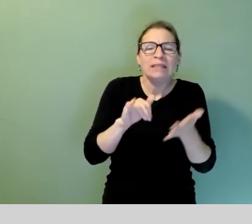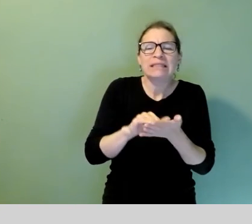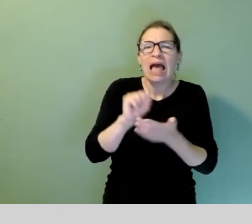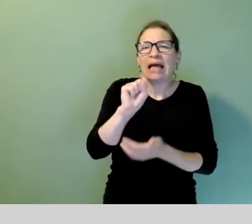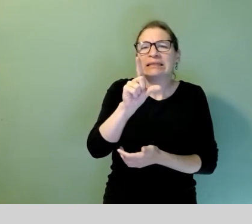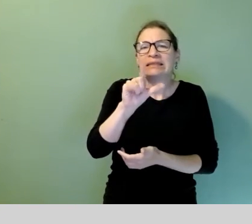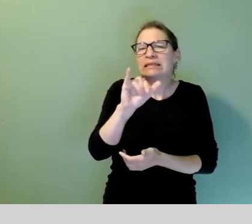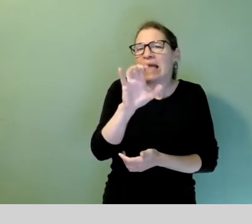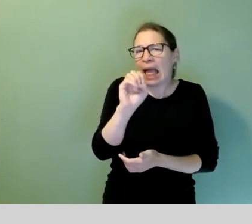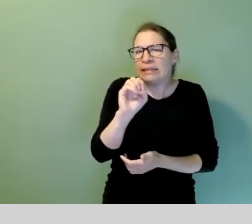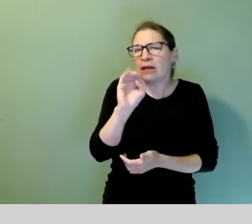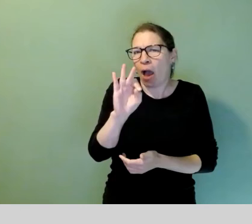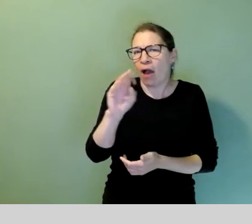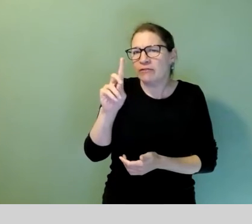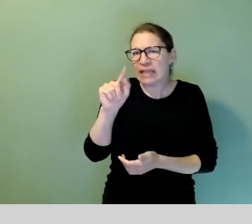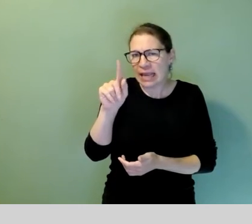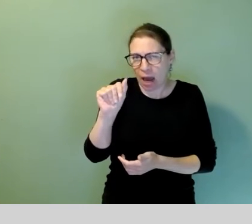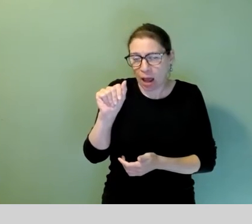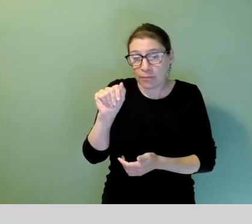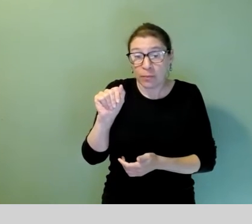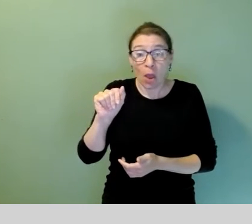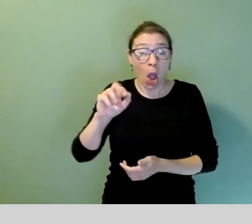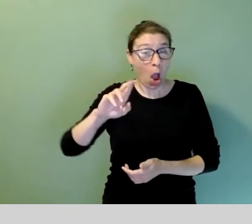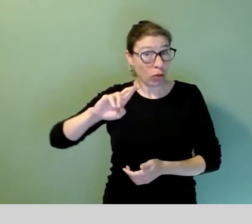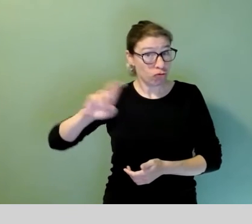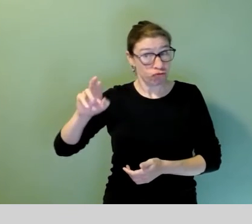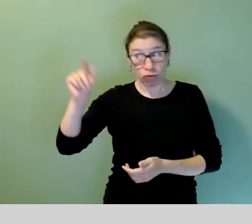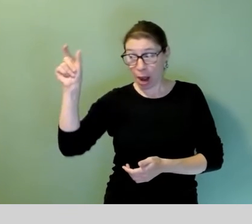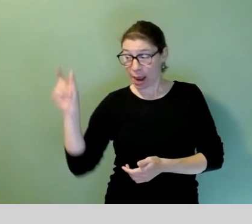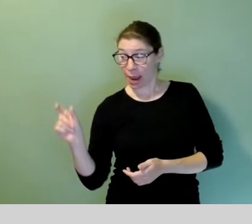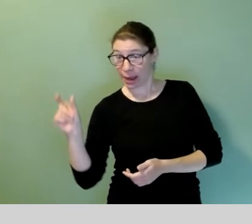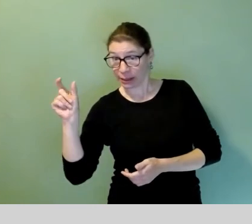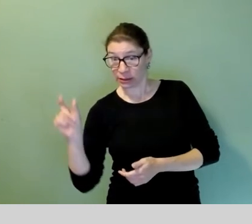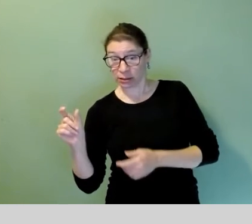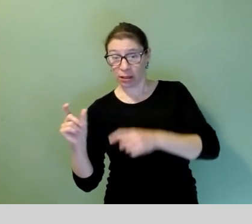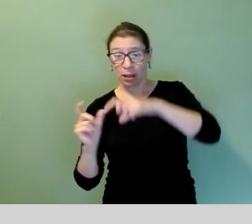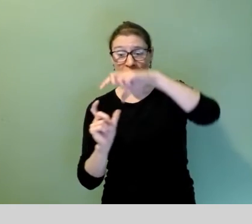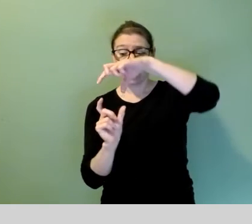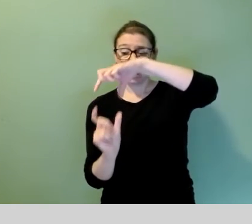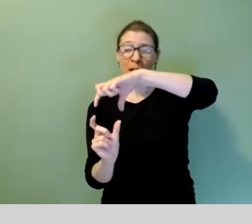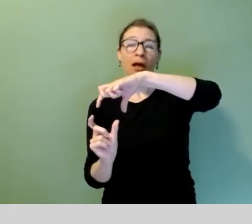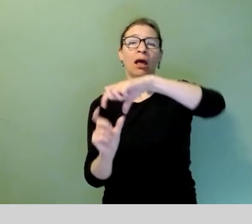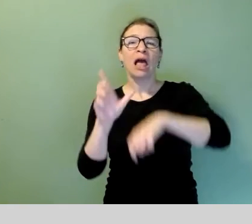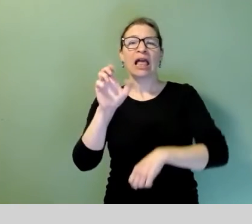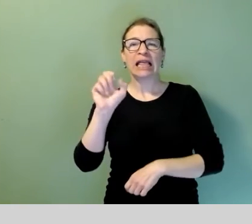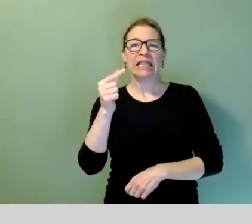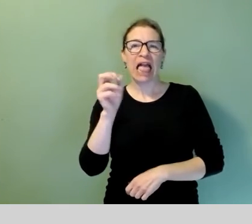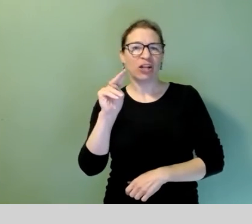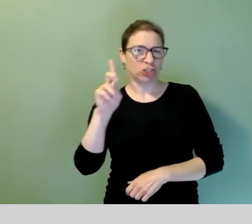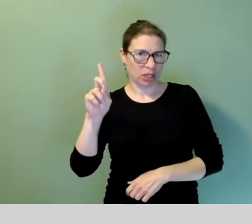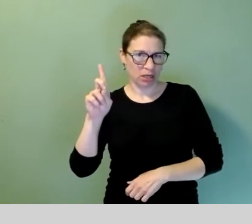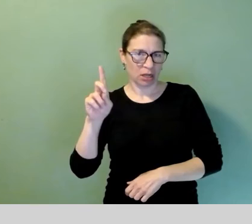of the data that is displaying here. And on the right-hand side of the figure you can also see how it generates the legends.